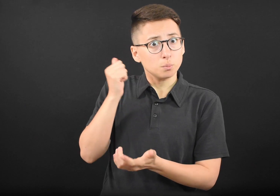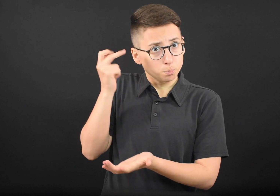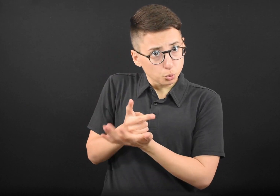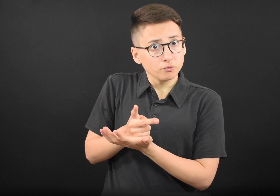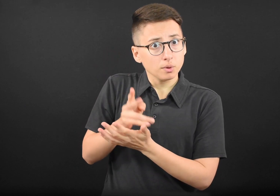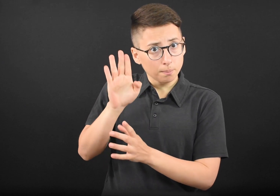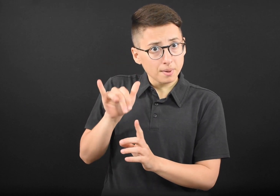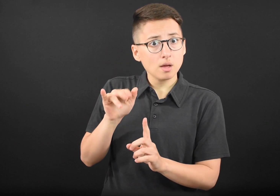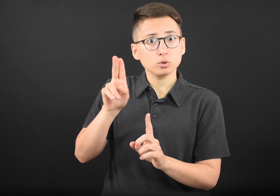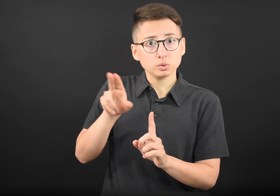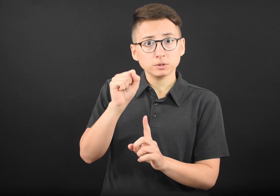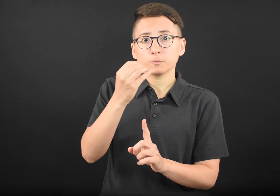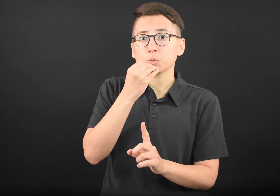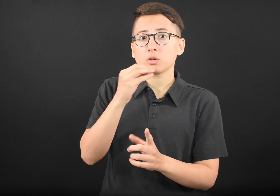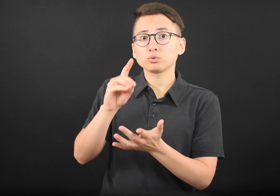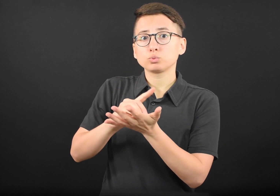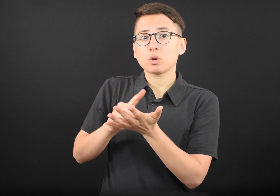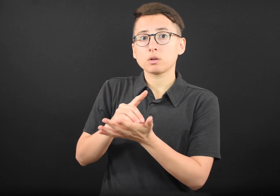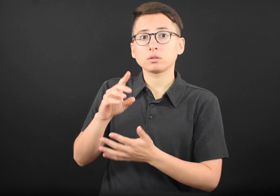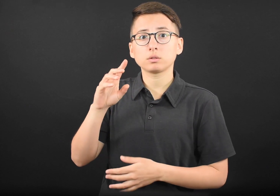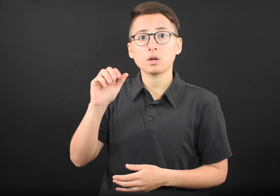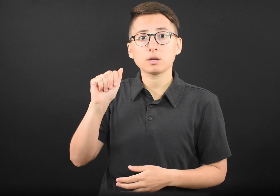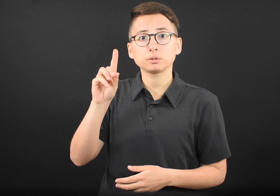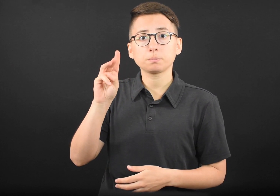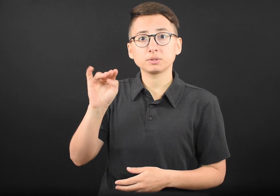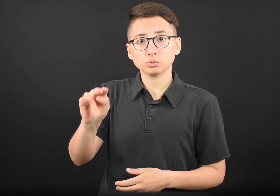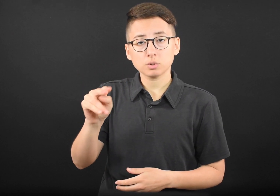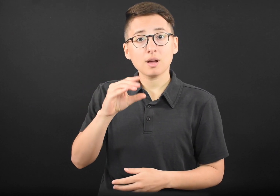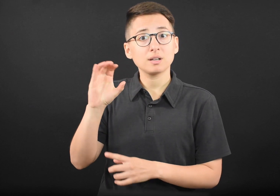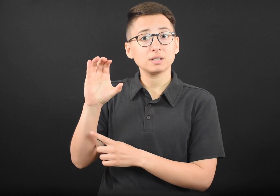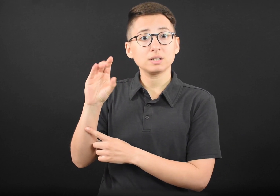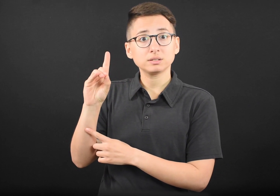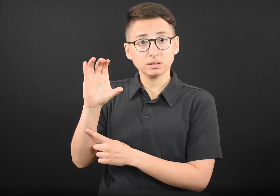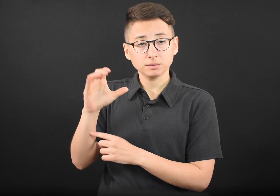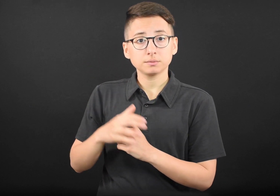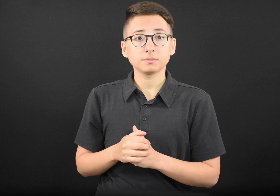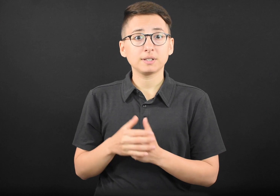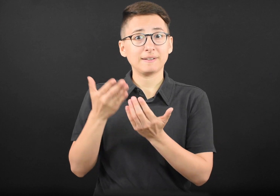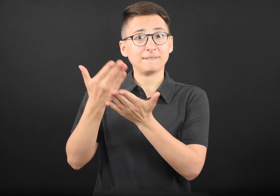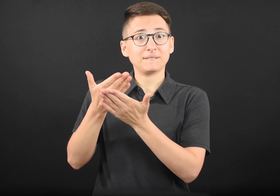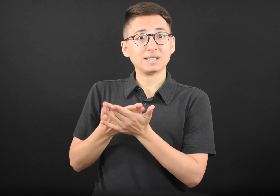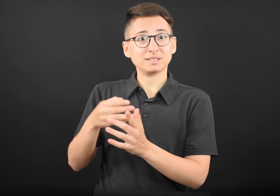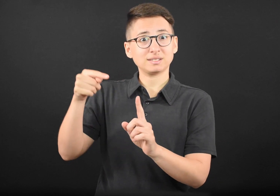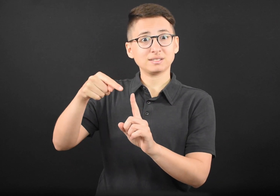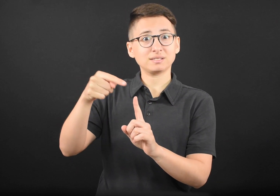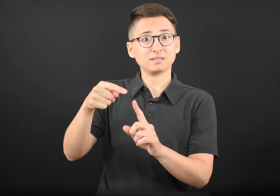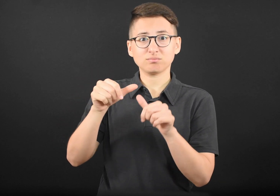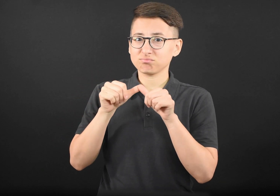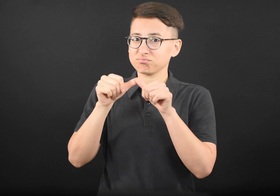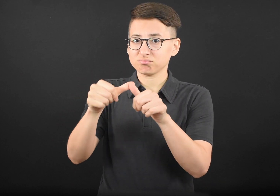as recently approved by the U.S. Food and Drug Administration and the CDC. The evidence